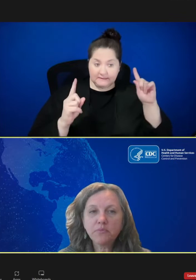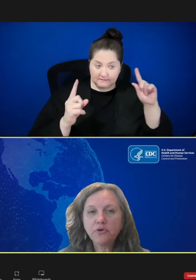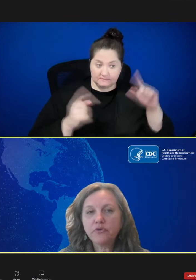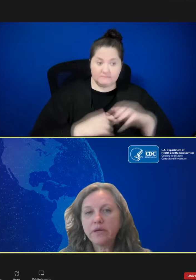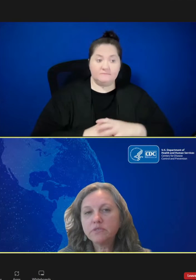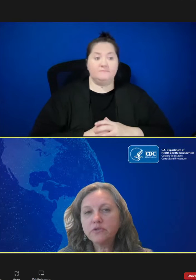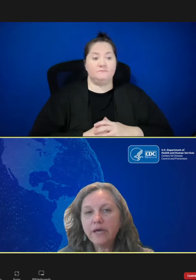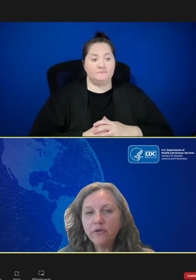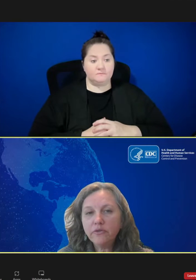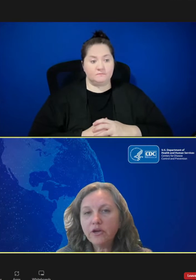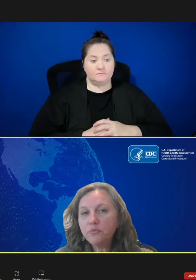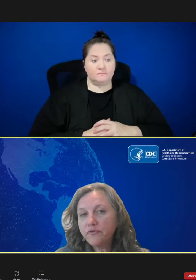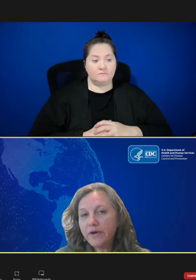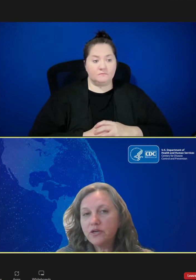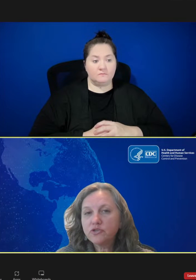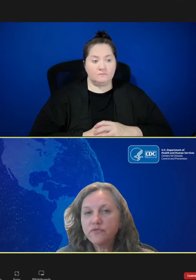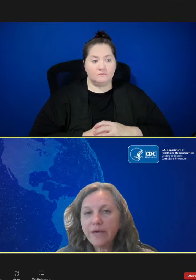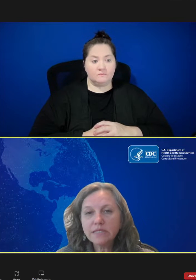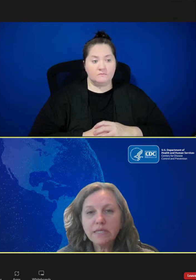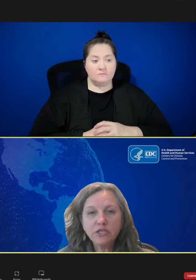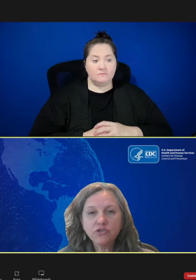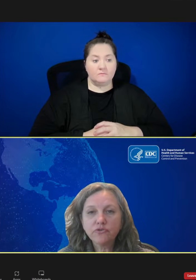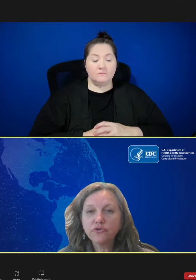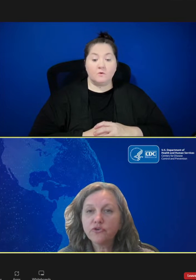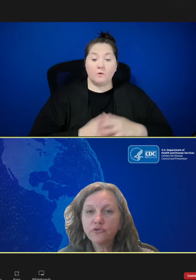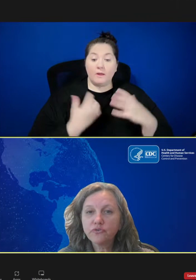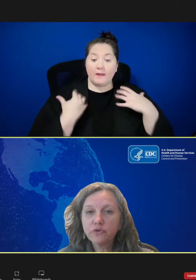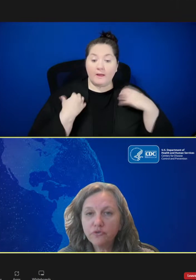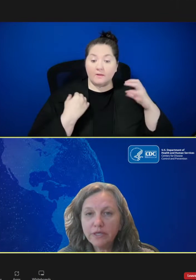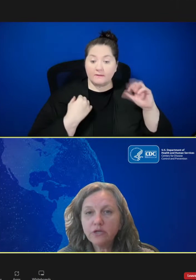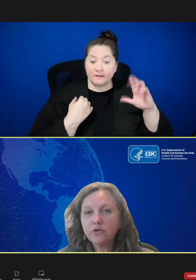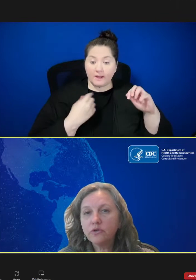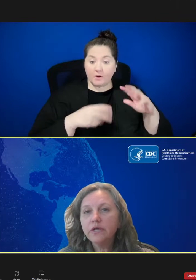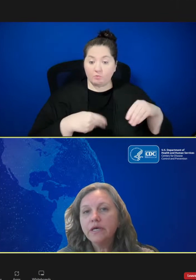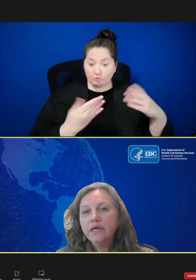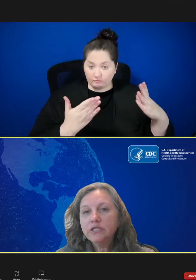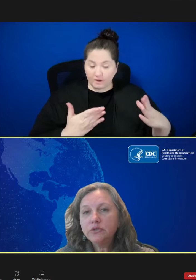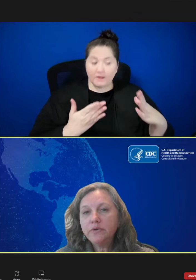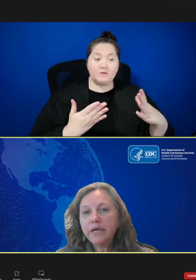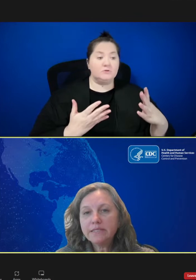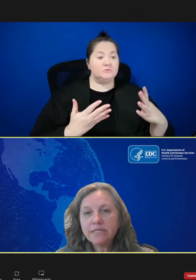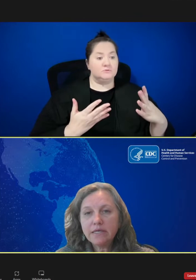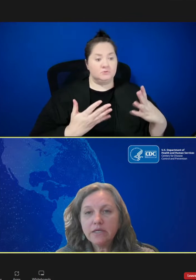program. So, the healthcare providers who vaccinate children are critical to extending